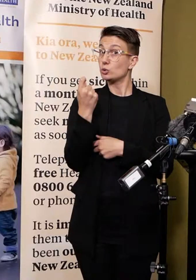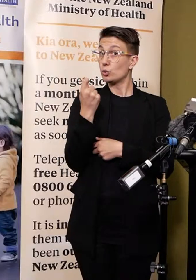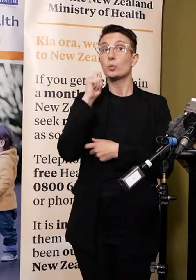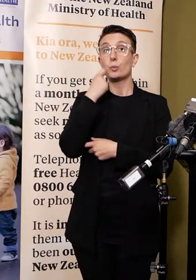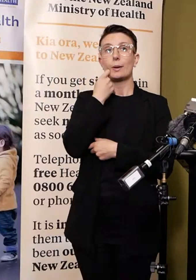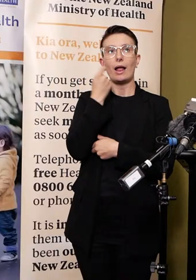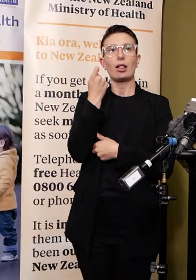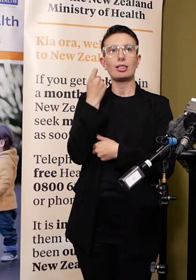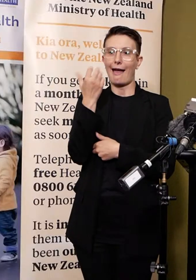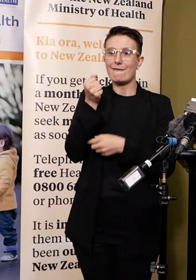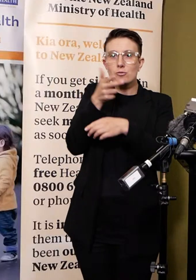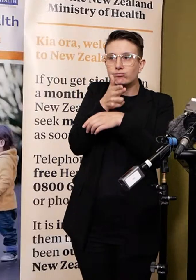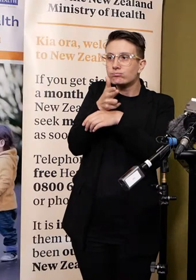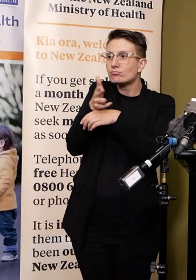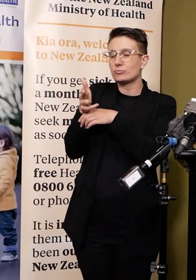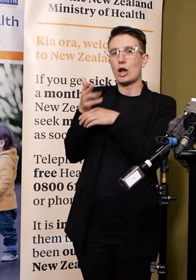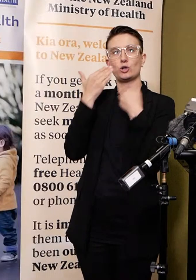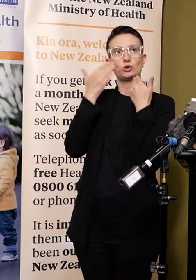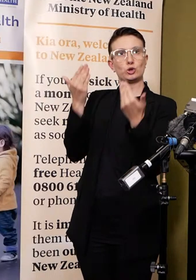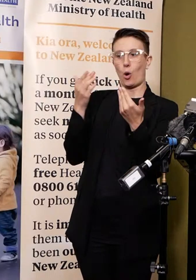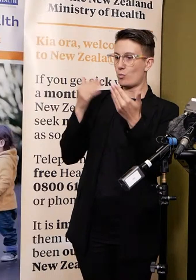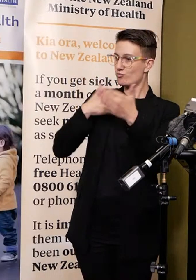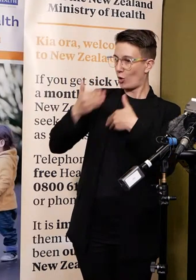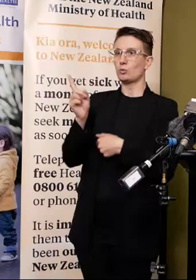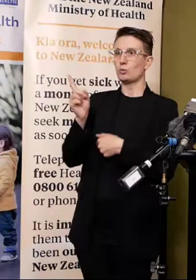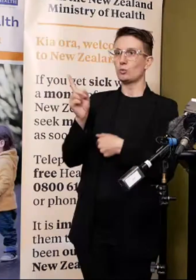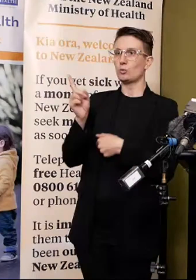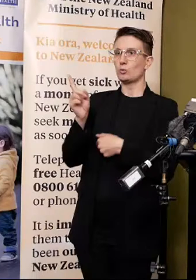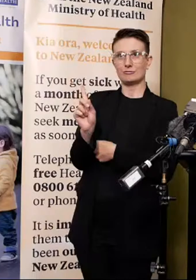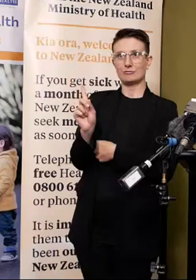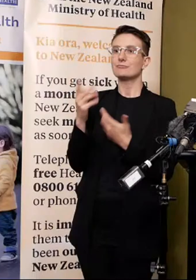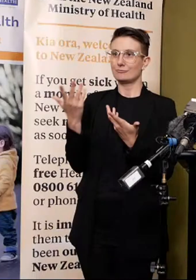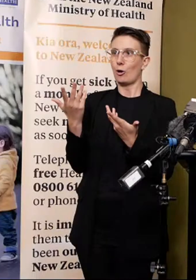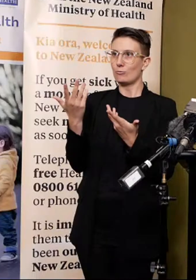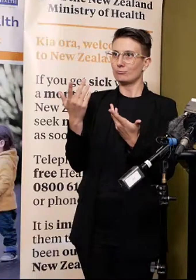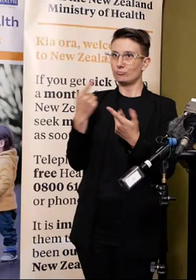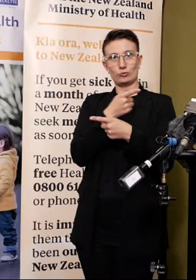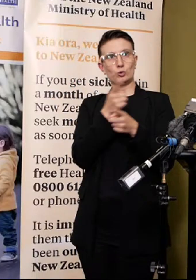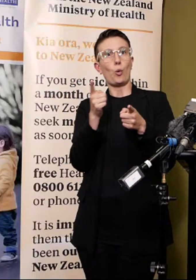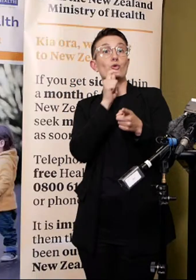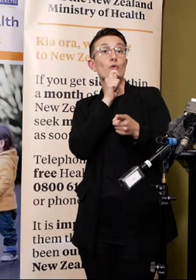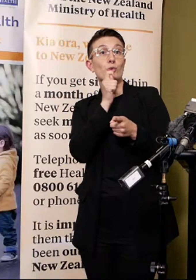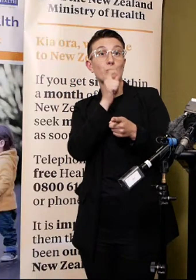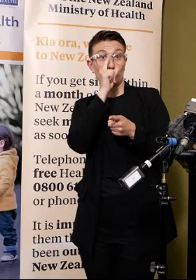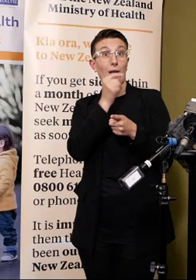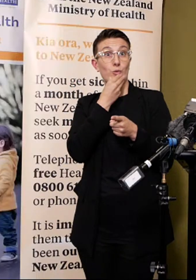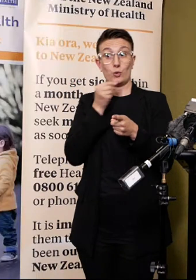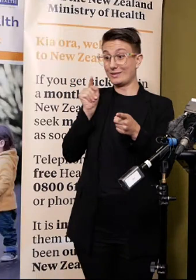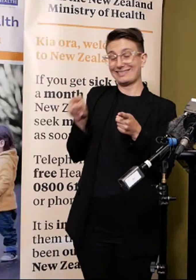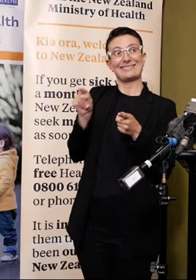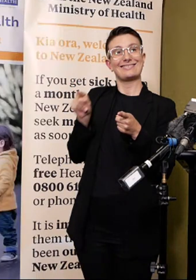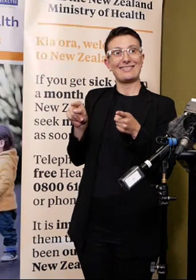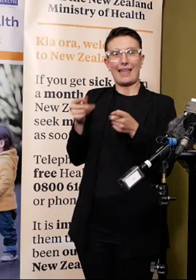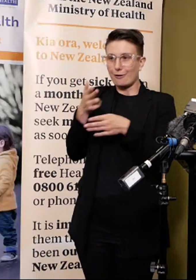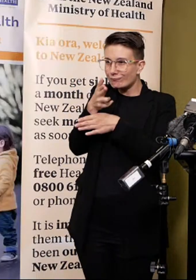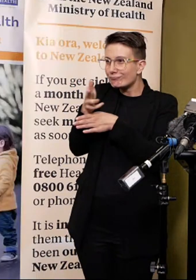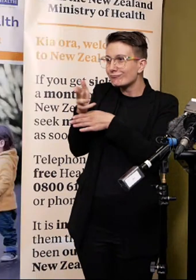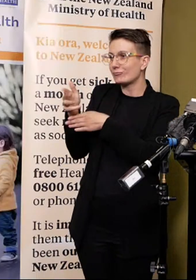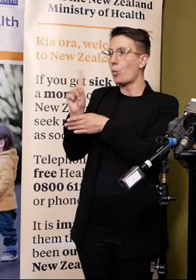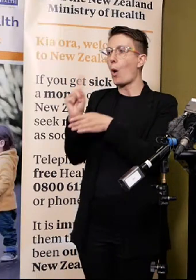And we'll provide the footage of that so you can use that in stories that you might want to run. So we'll be doing that through the Aukland airport